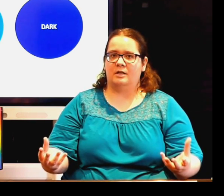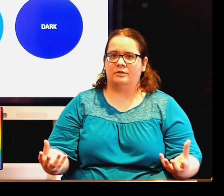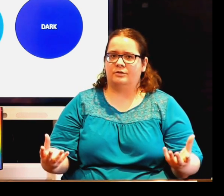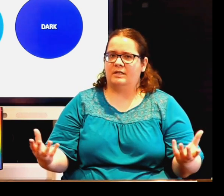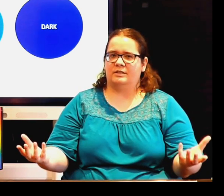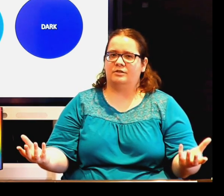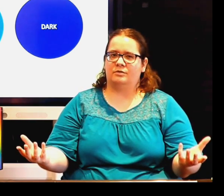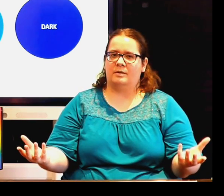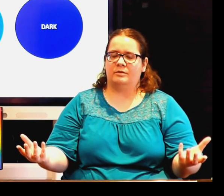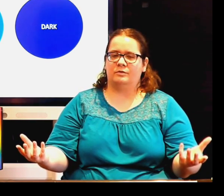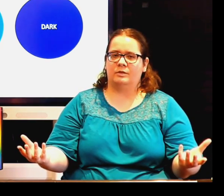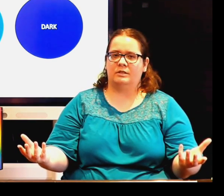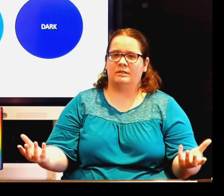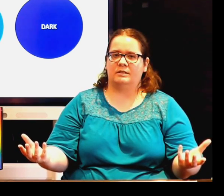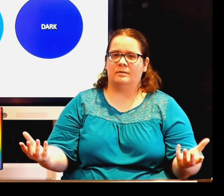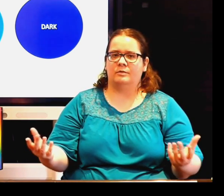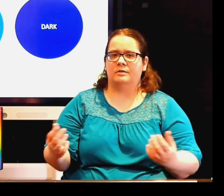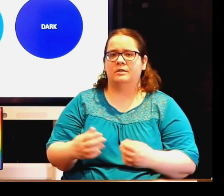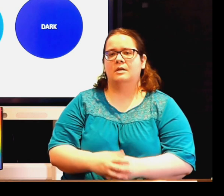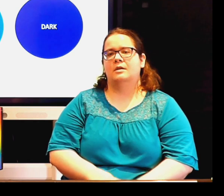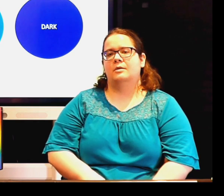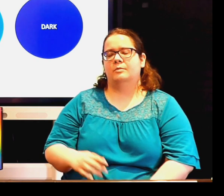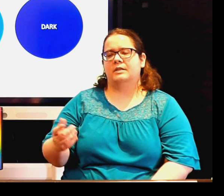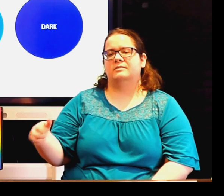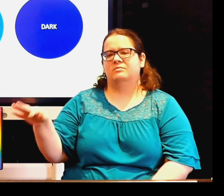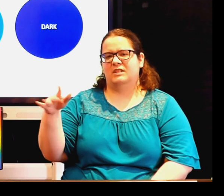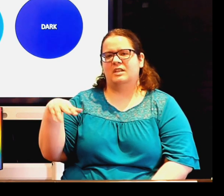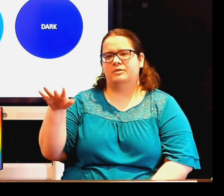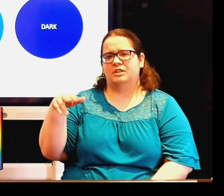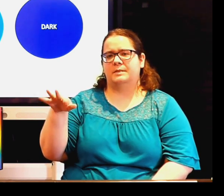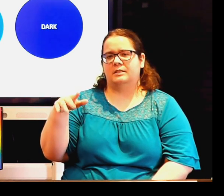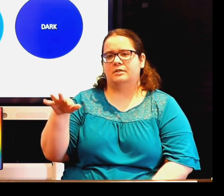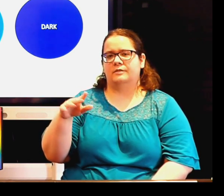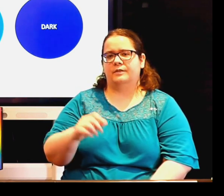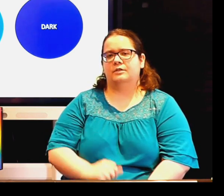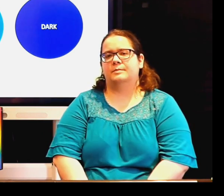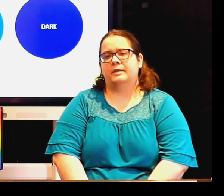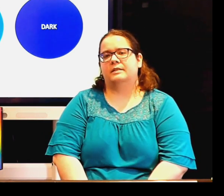colors trying to describe those words to someone, when it would just be easier to fingerspell it